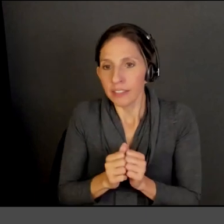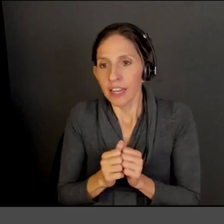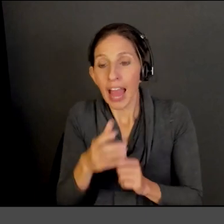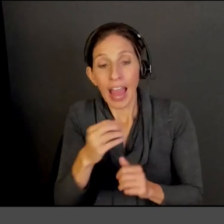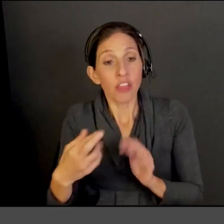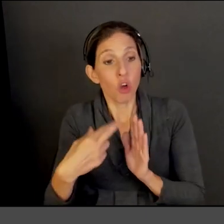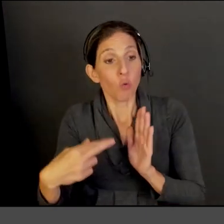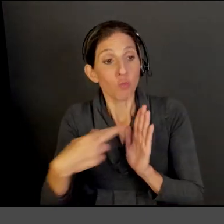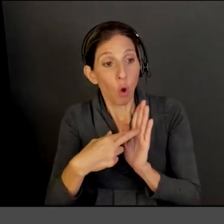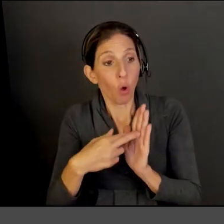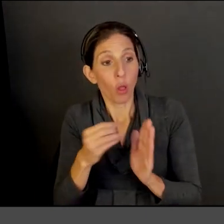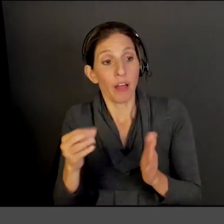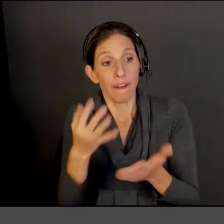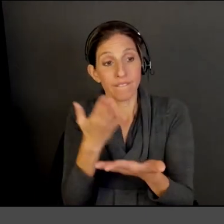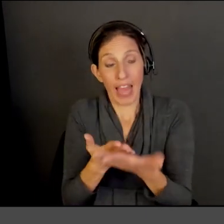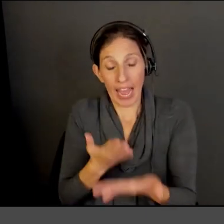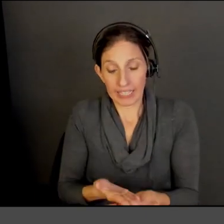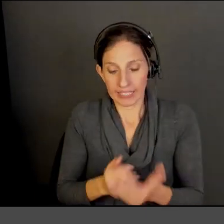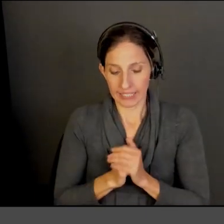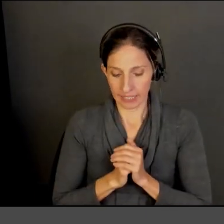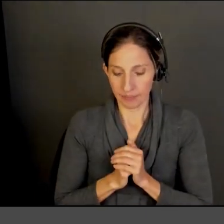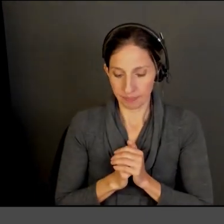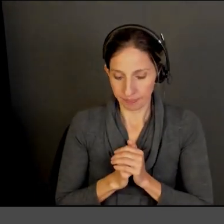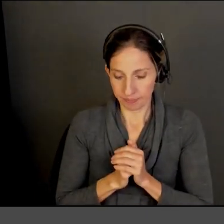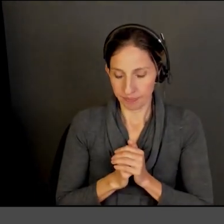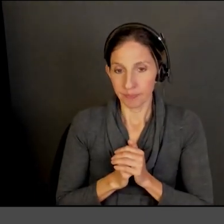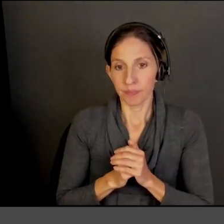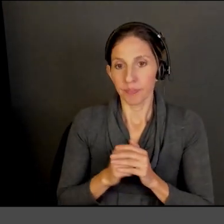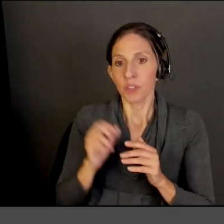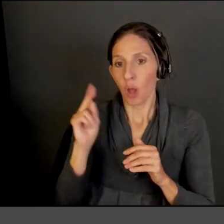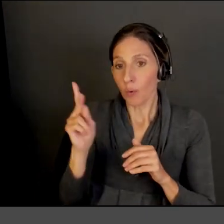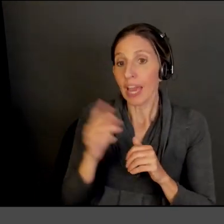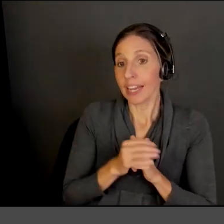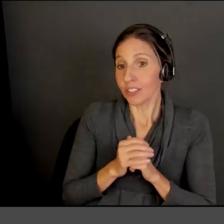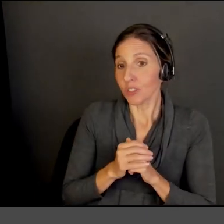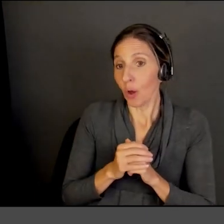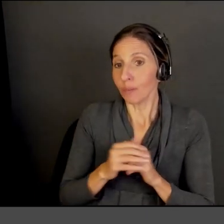SO SHAMELESS PLUG HERE. THIS IS EXACTLY WHAT I TRIED TO DO WITH ONE PERSON.